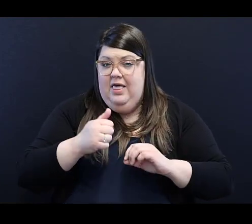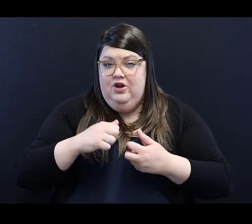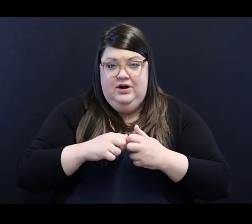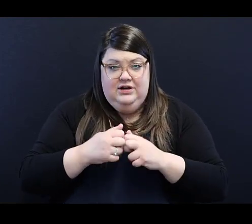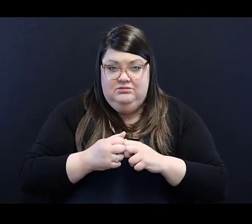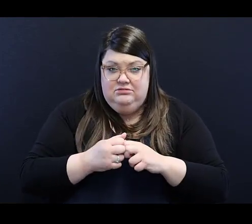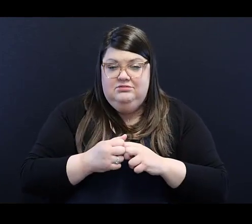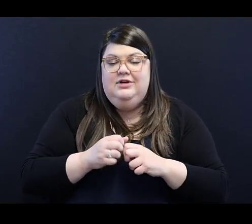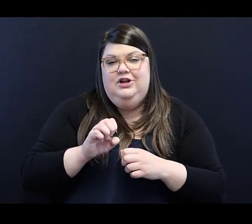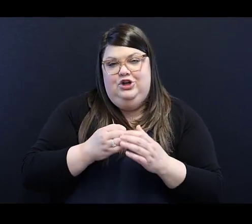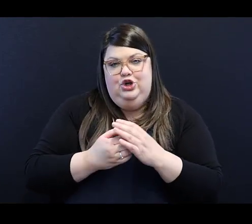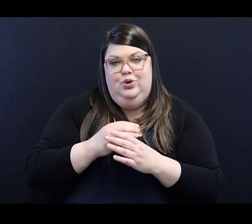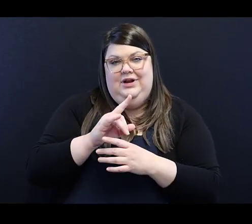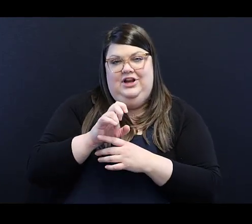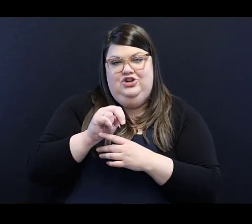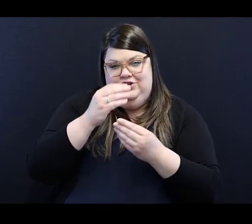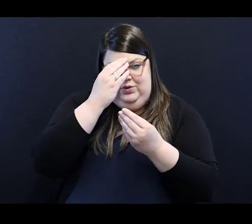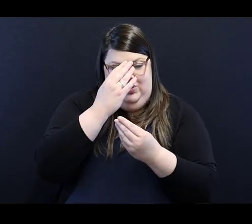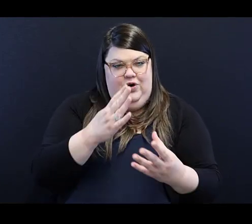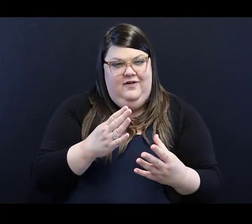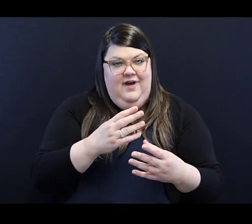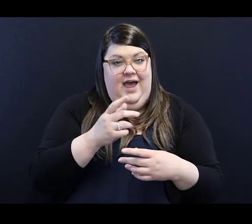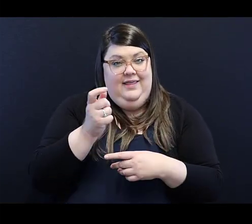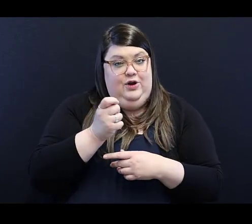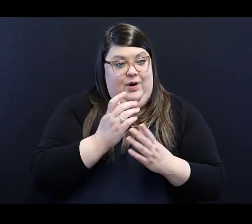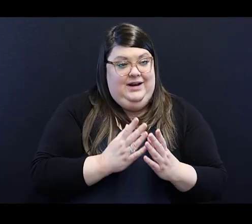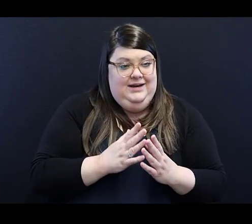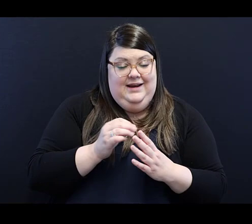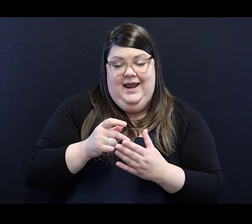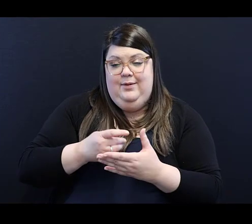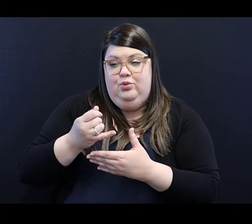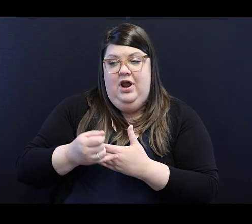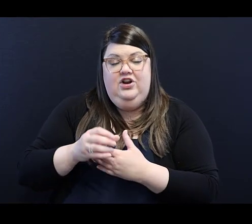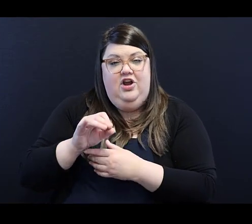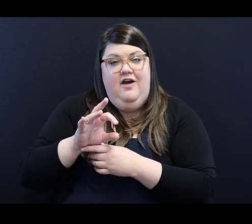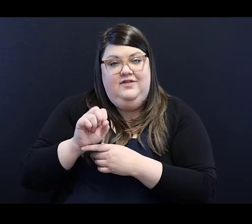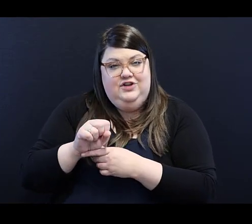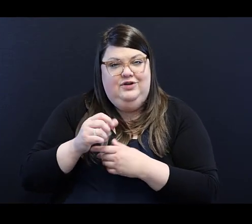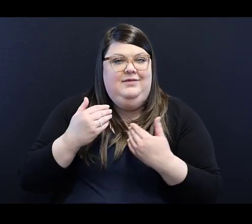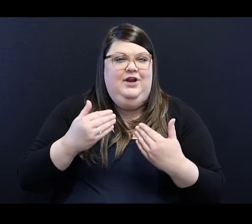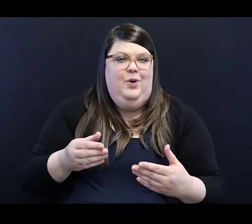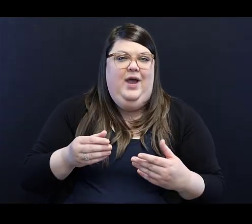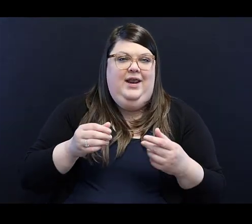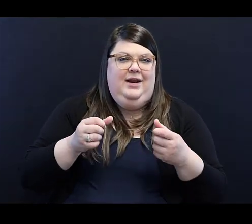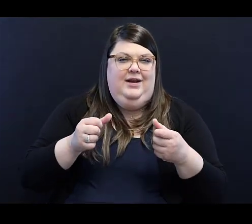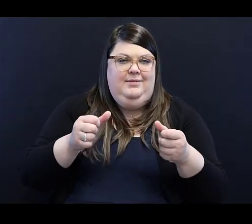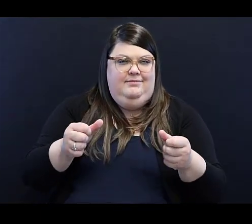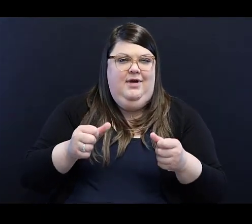will notify the grantee and RSA project officer and publish the product in the NCRTM Library.